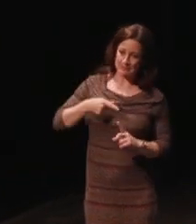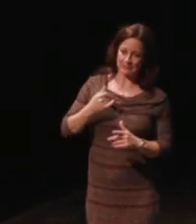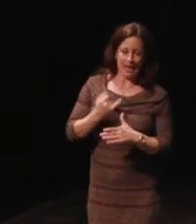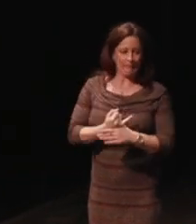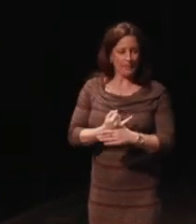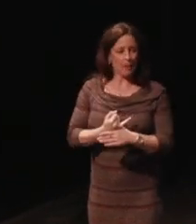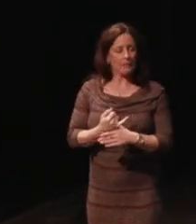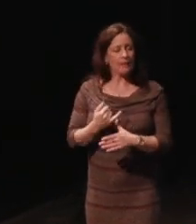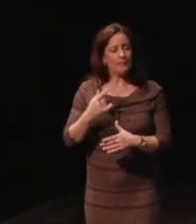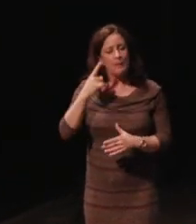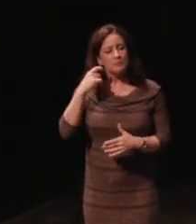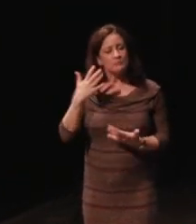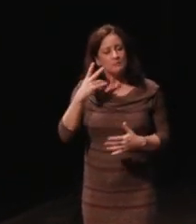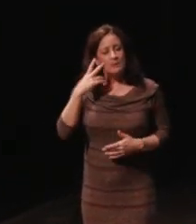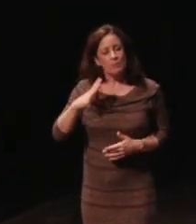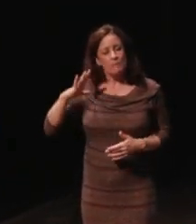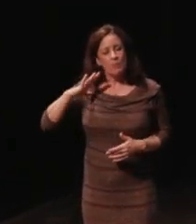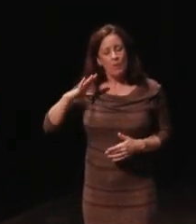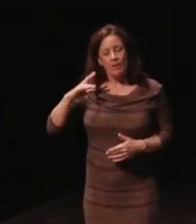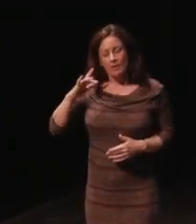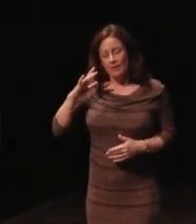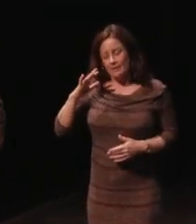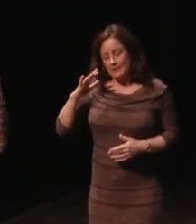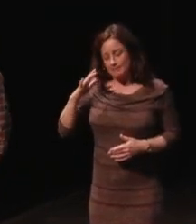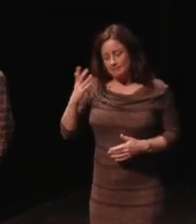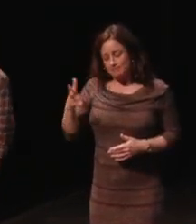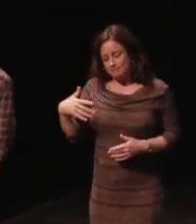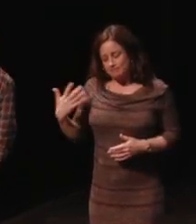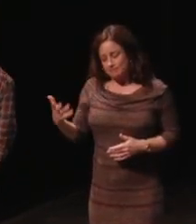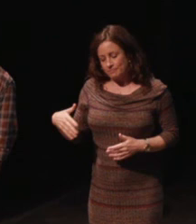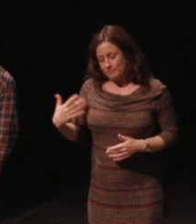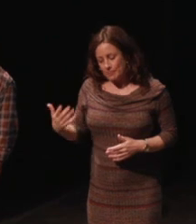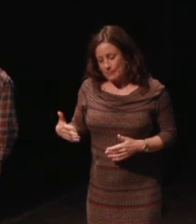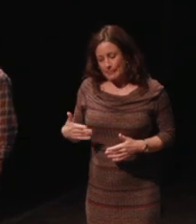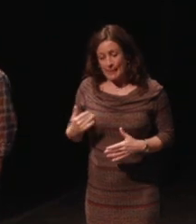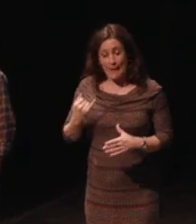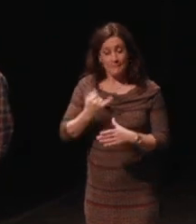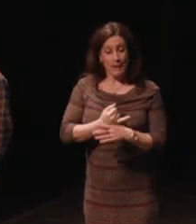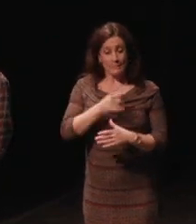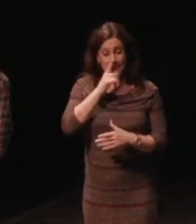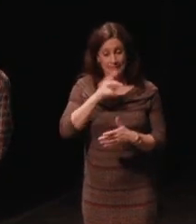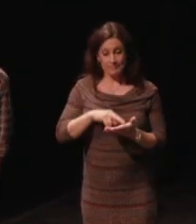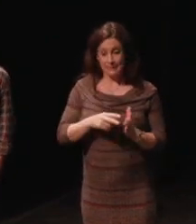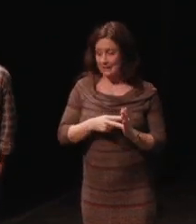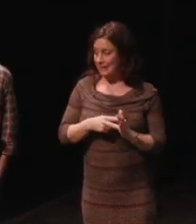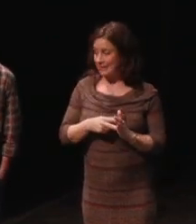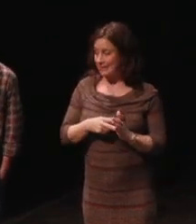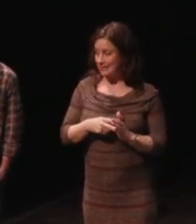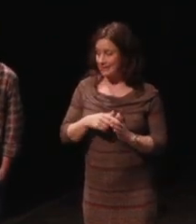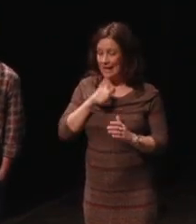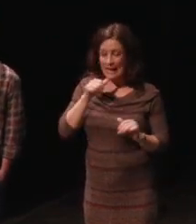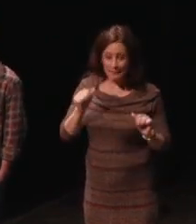Because we've seen before that an impairment is not necessary inability to